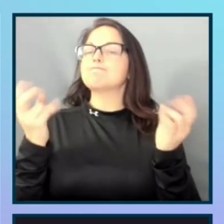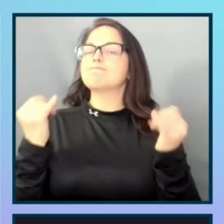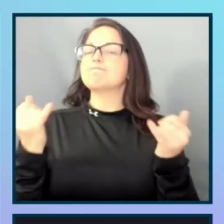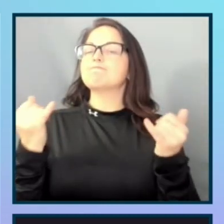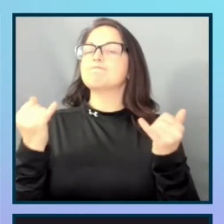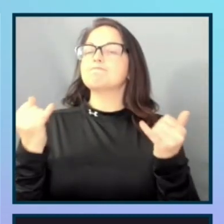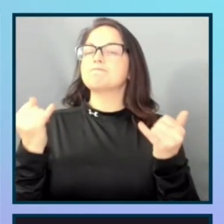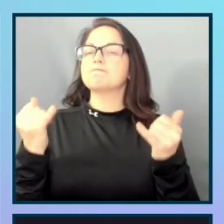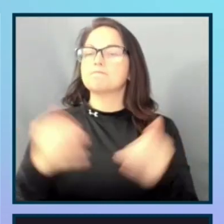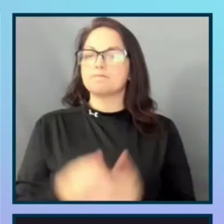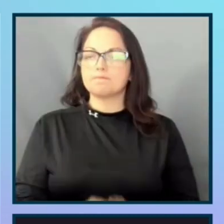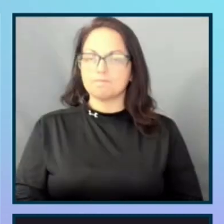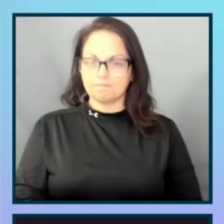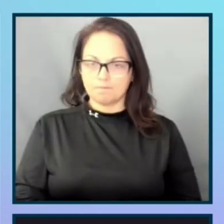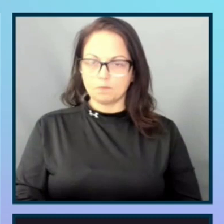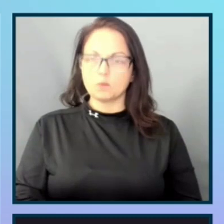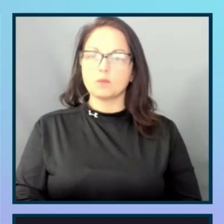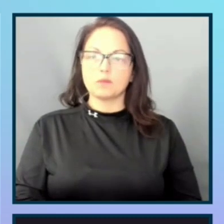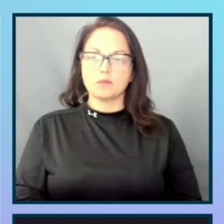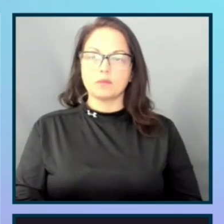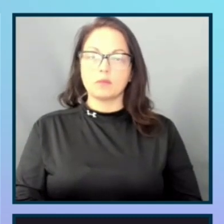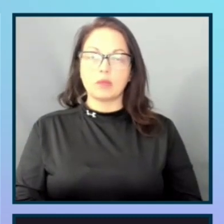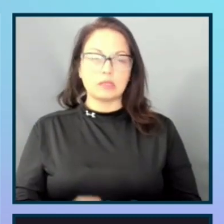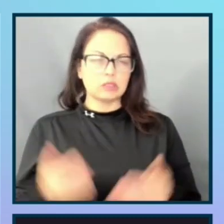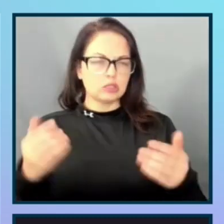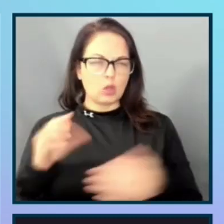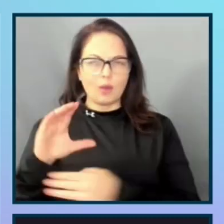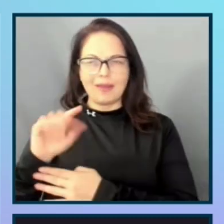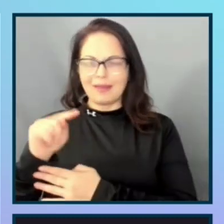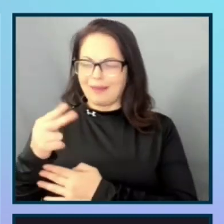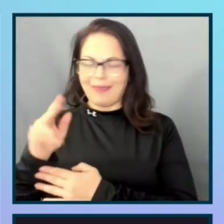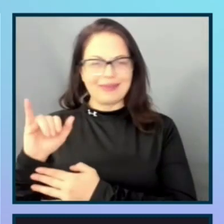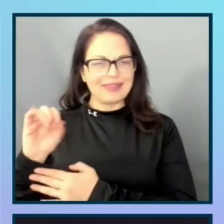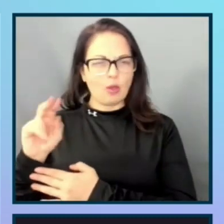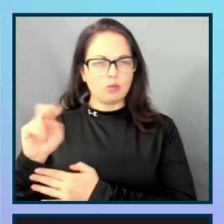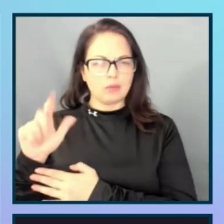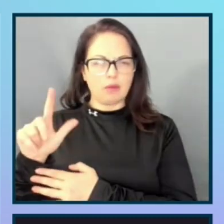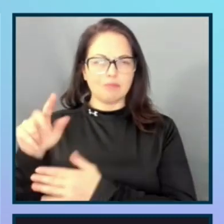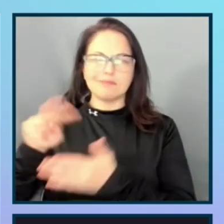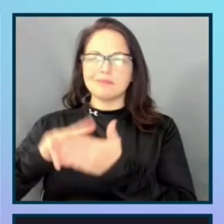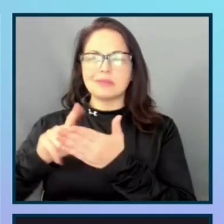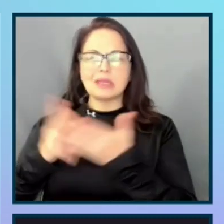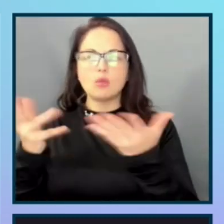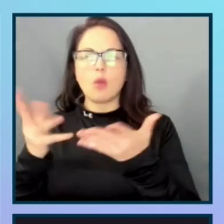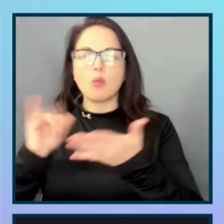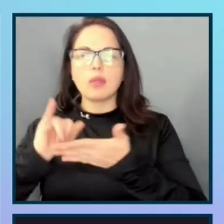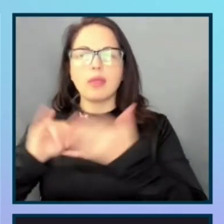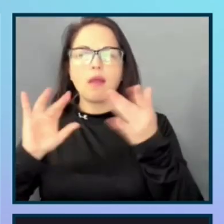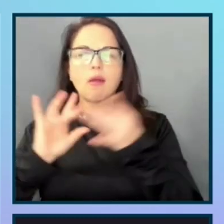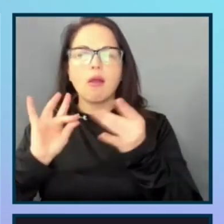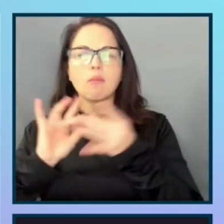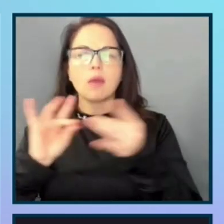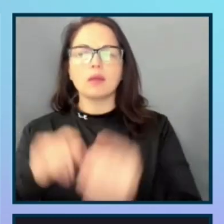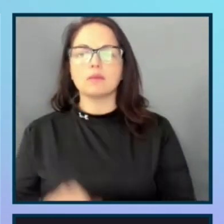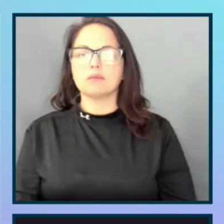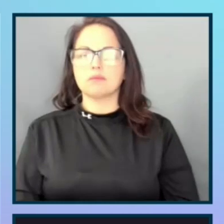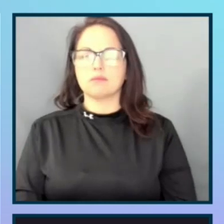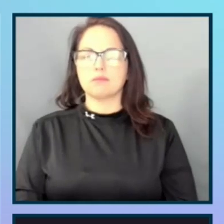and what does Cathy O'Neil potentially mean as well? Well, it's that data only looks at what's come before.